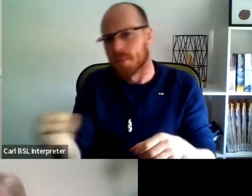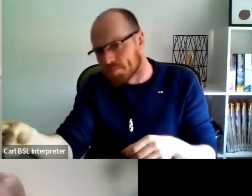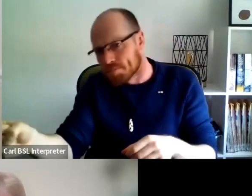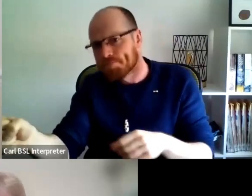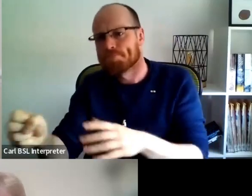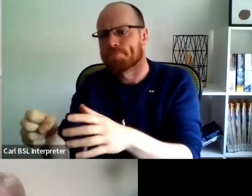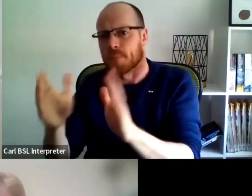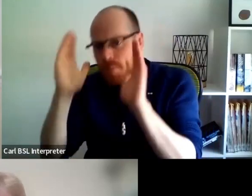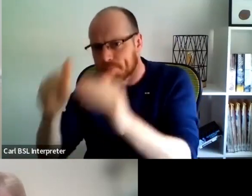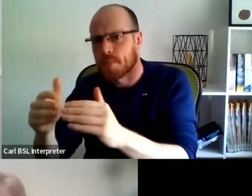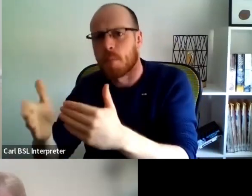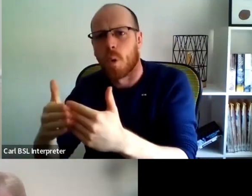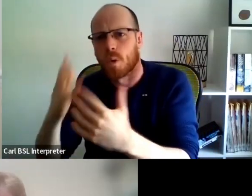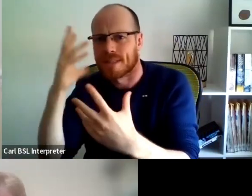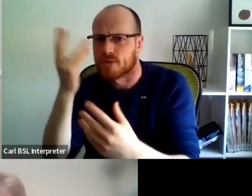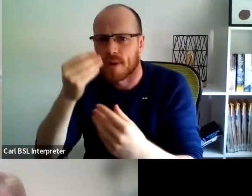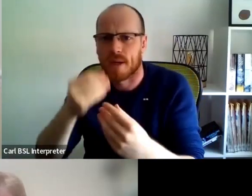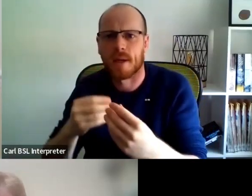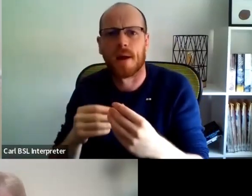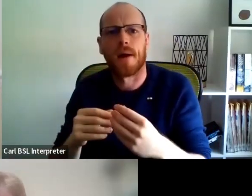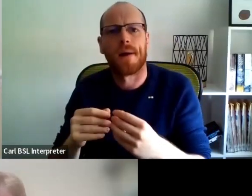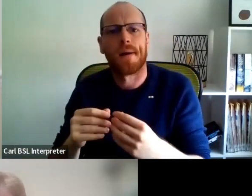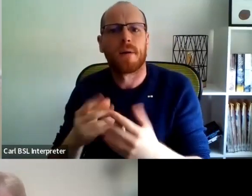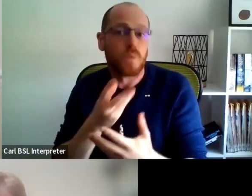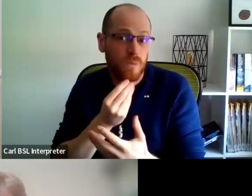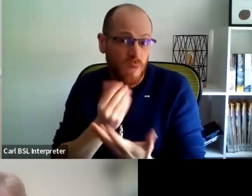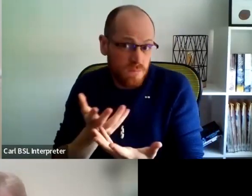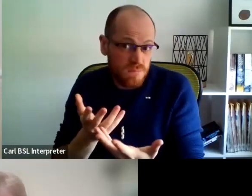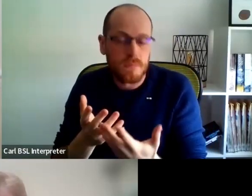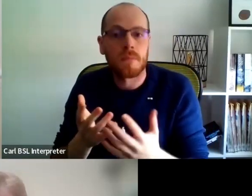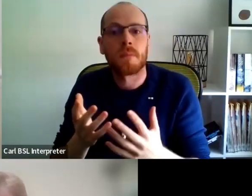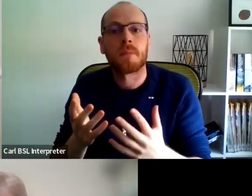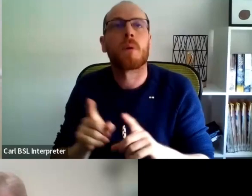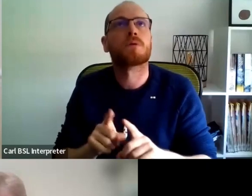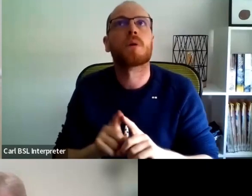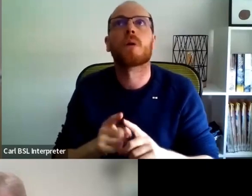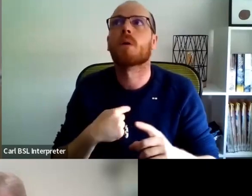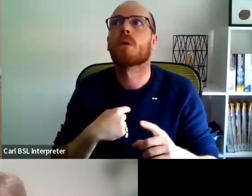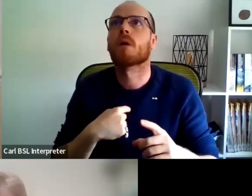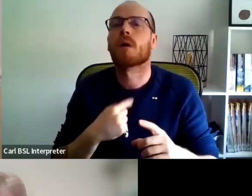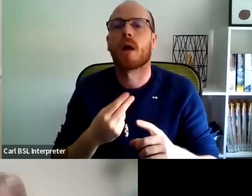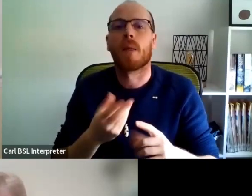thought were helpful and but then we also looked at, you know, although sound is good and thinking